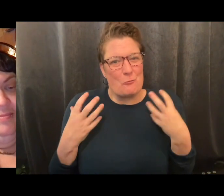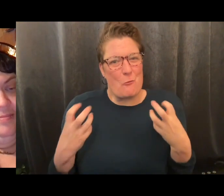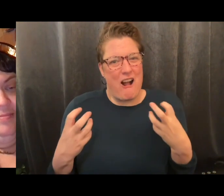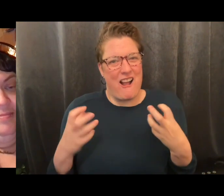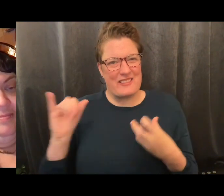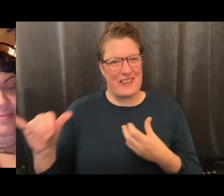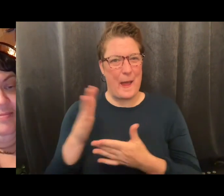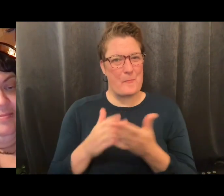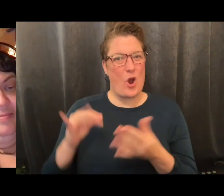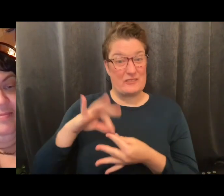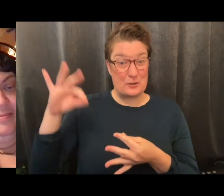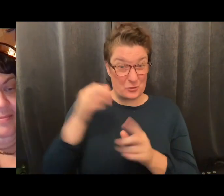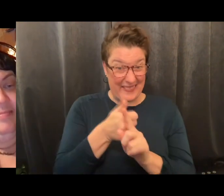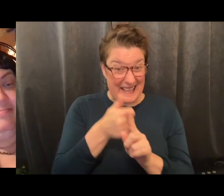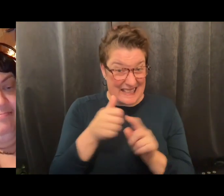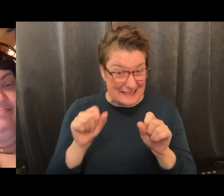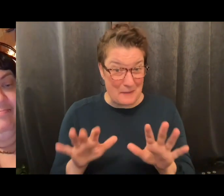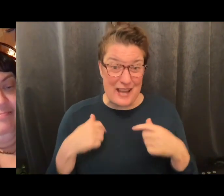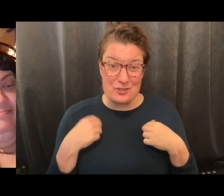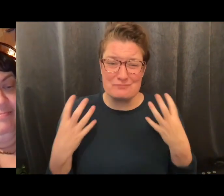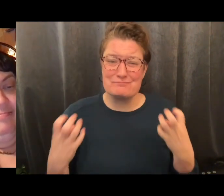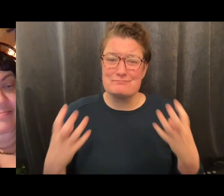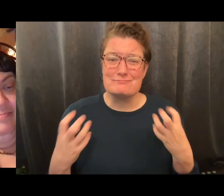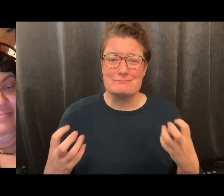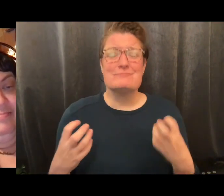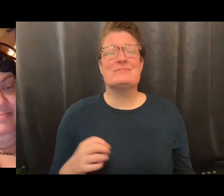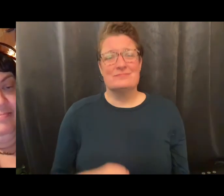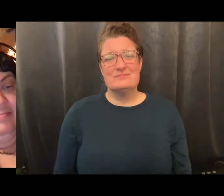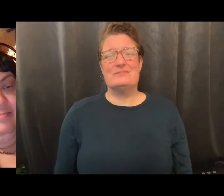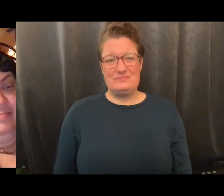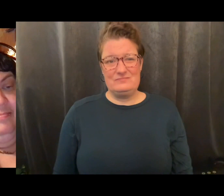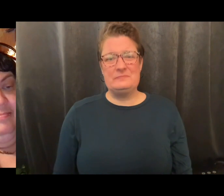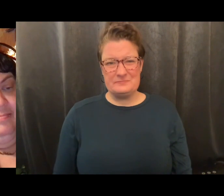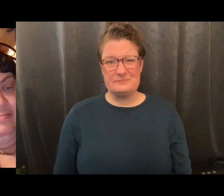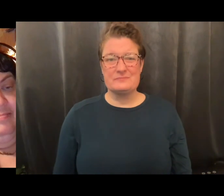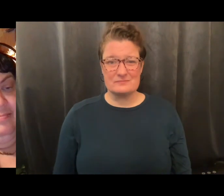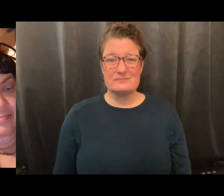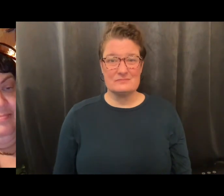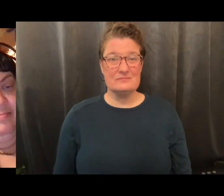And, um, I just got what you see is what you get and science rules.